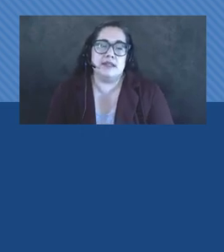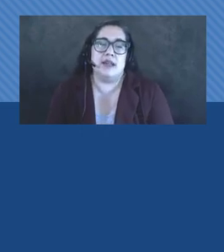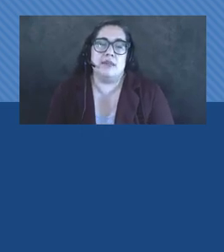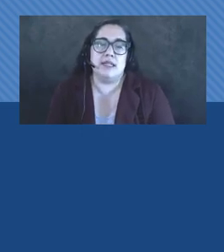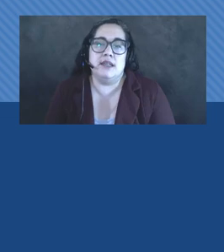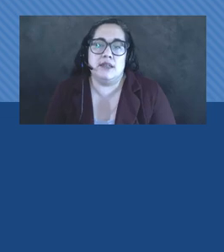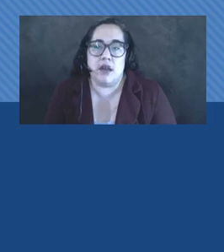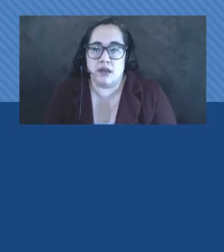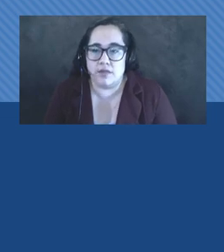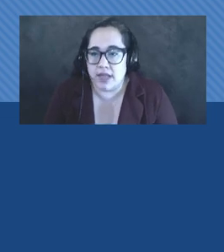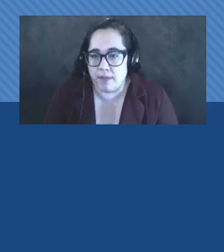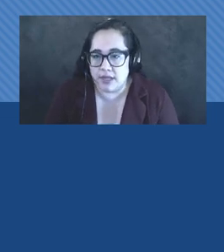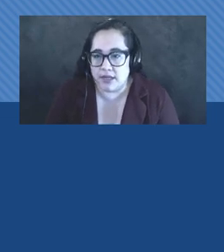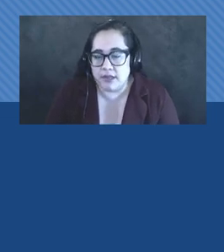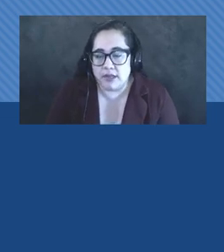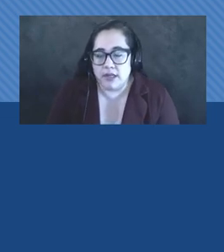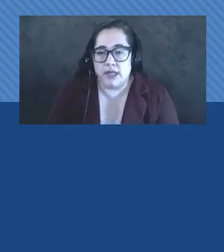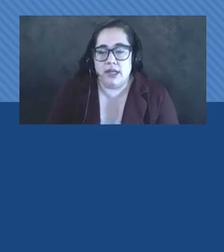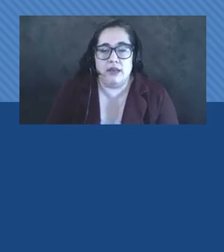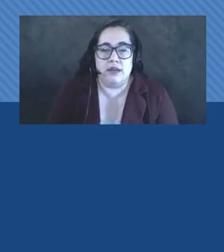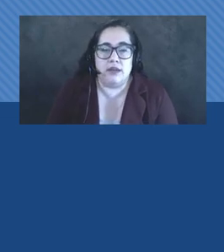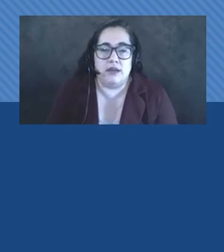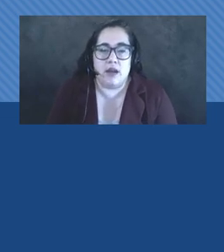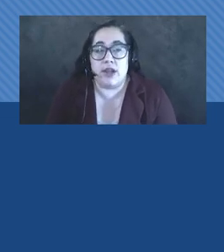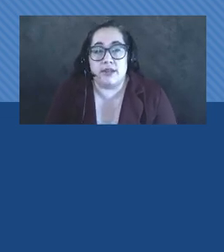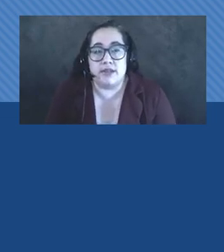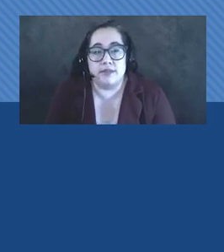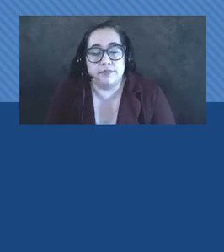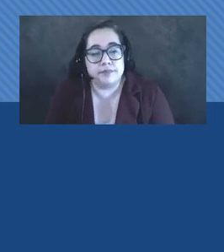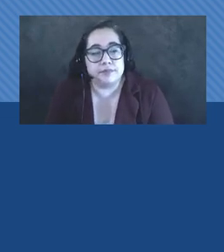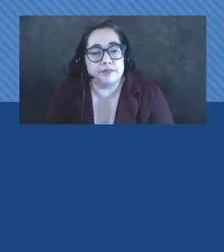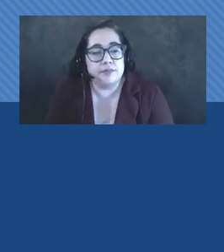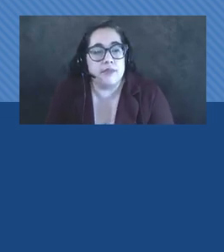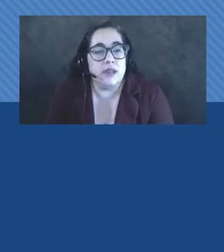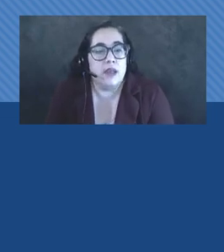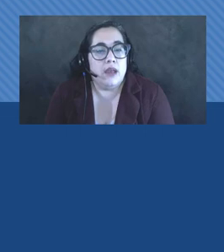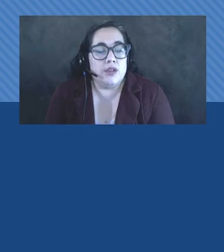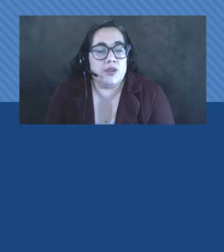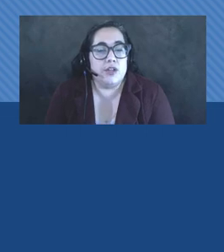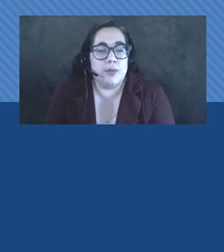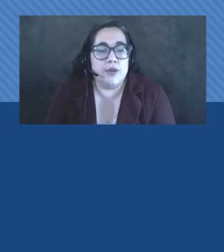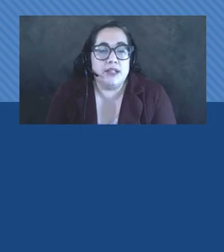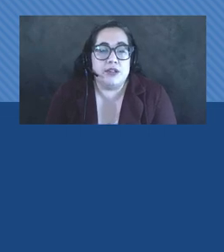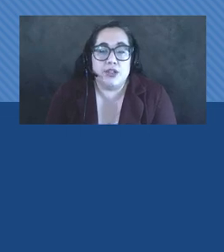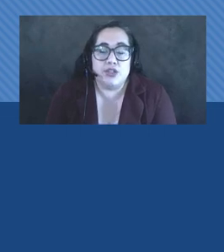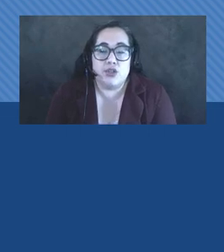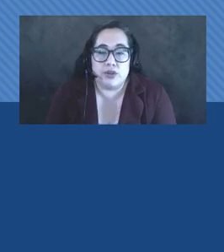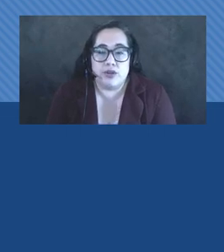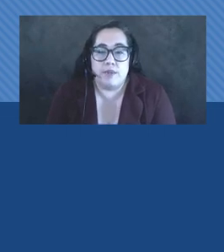it's time to take stock of what's happening in our brains. So an interpreter needs a good short term